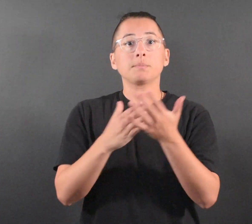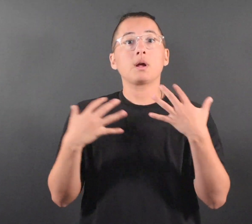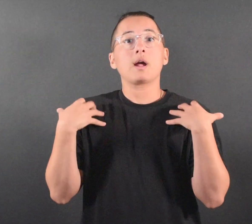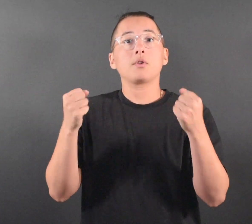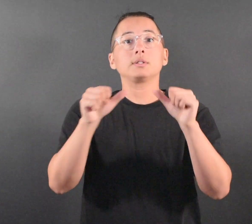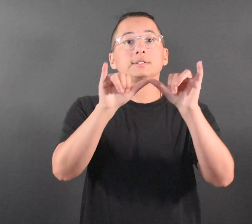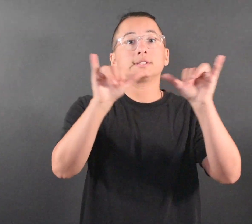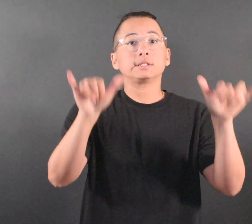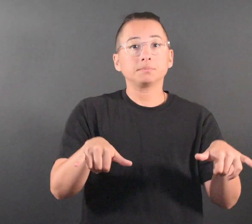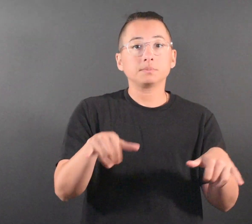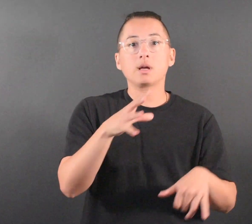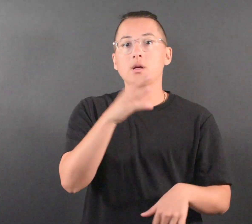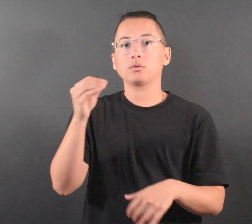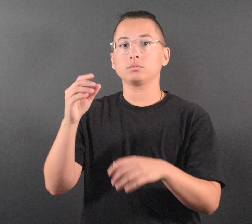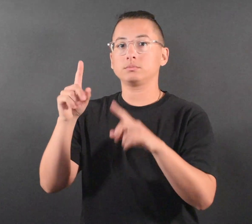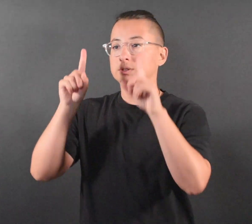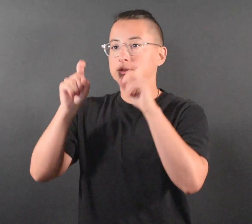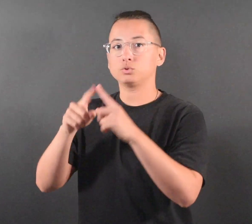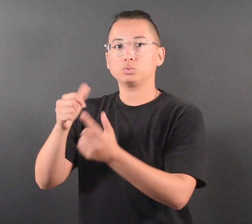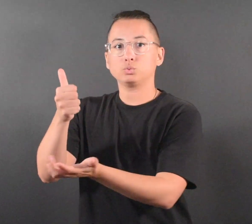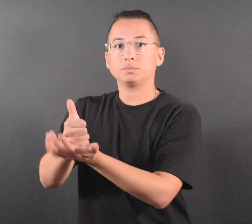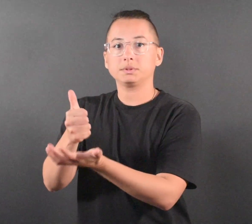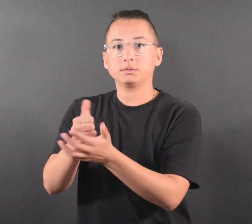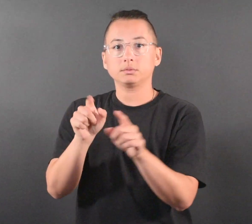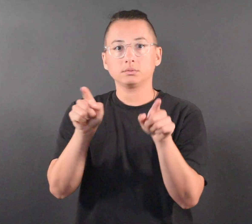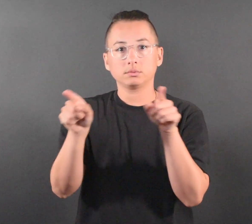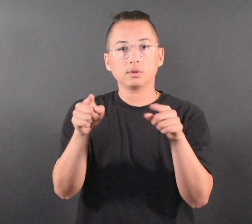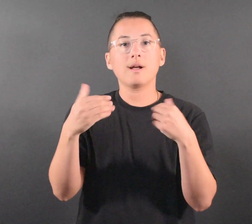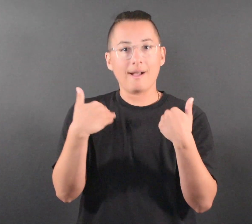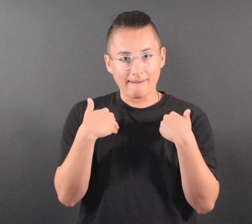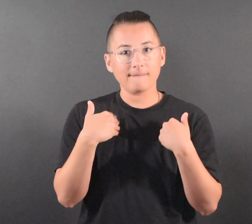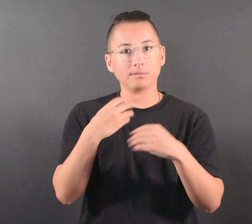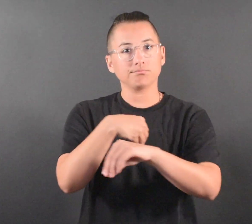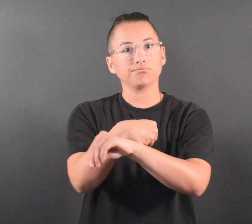Some health systems and Test to Treat sites also have telehealth options available.